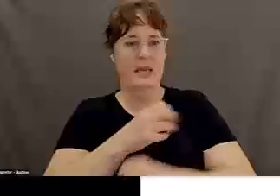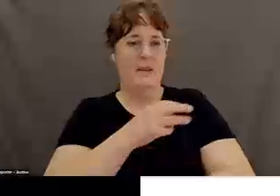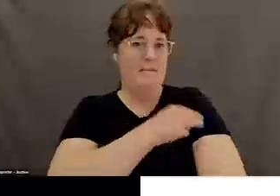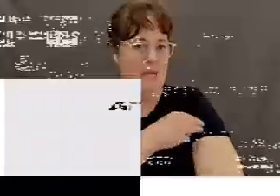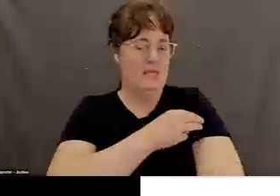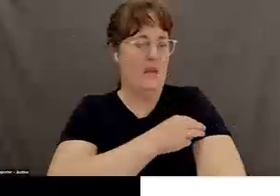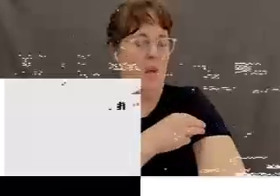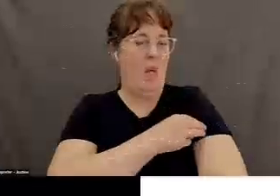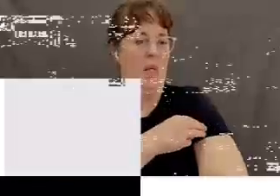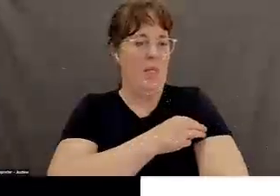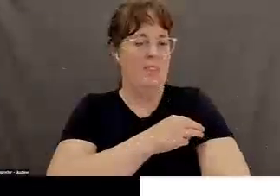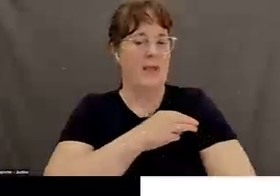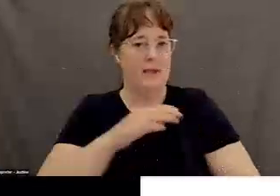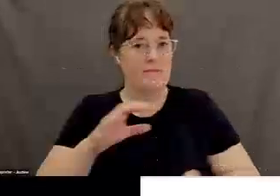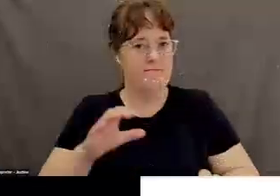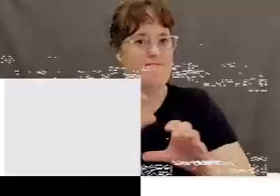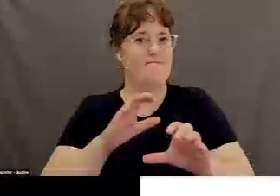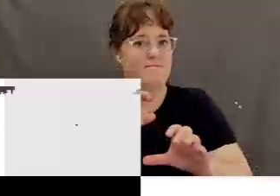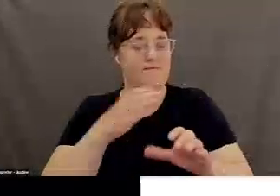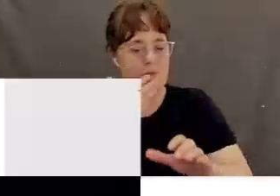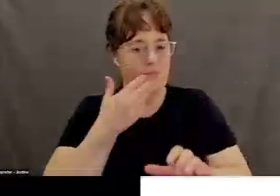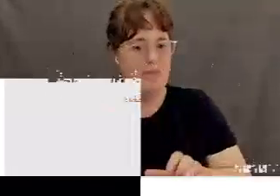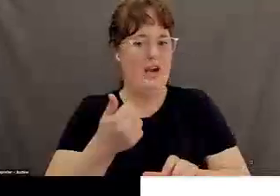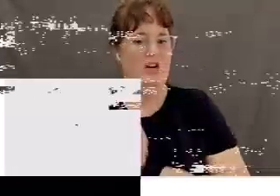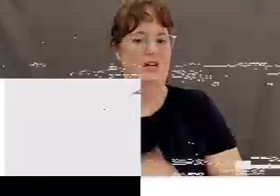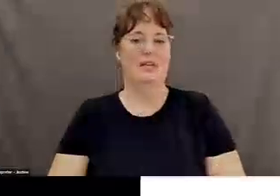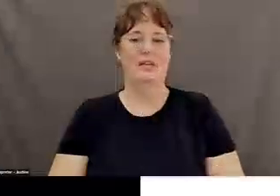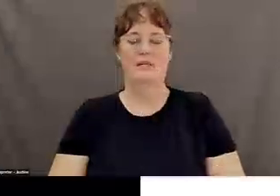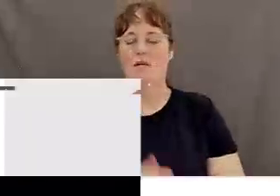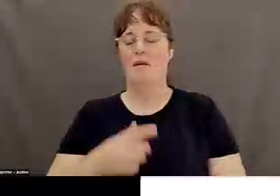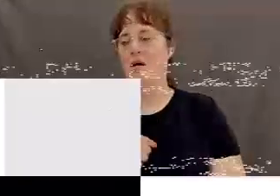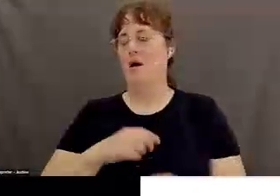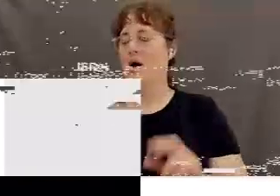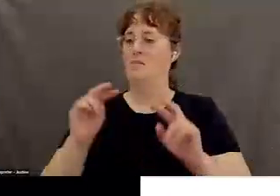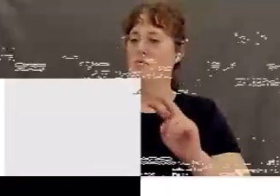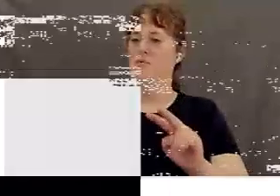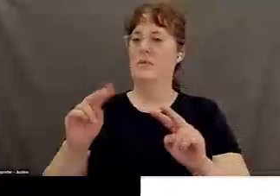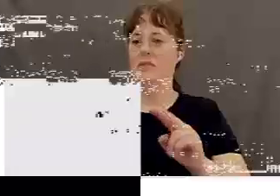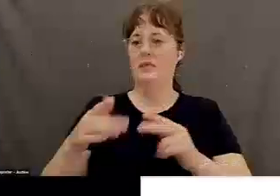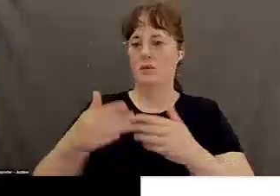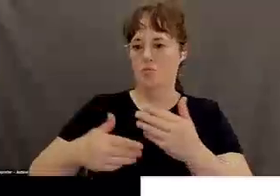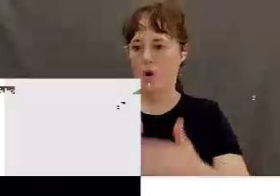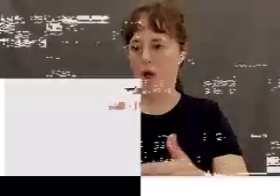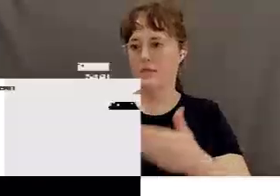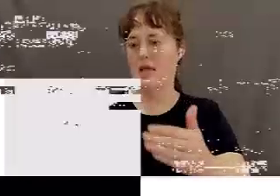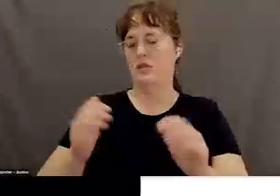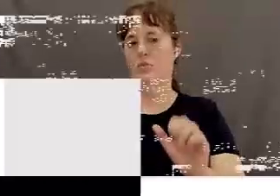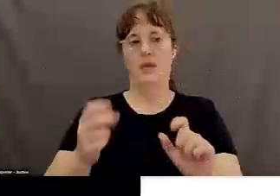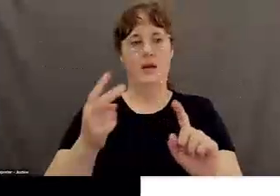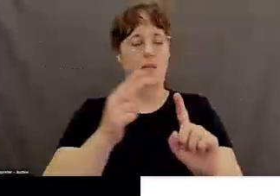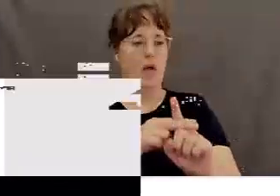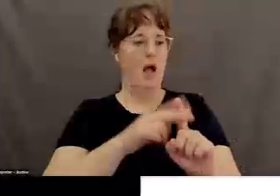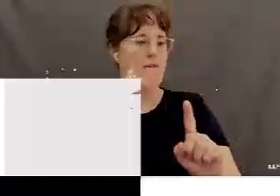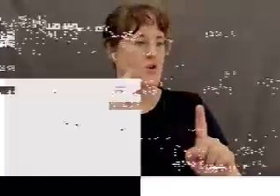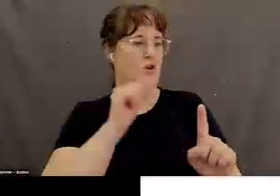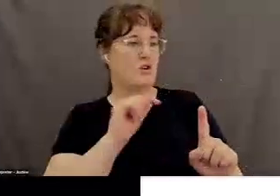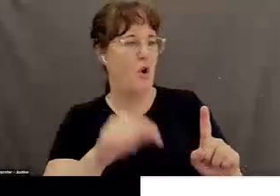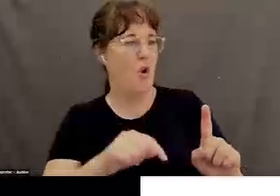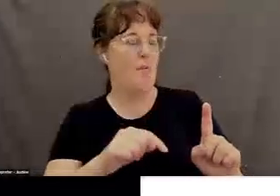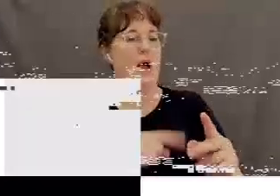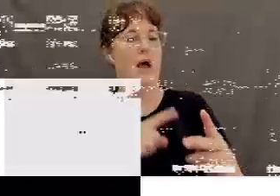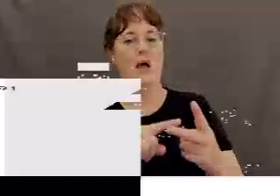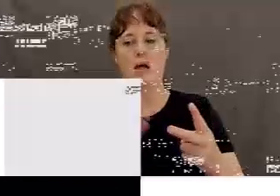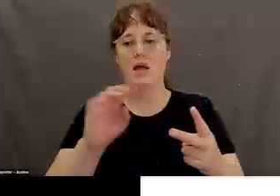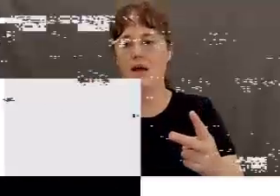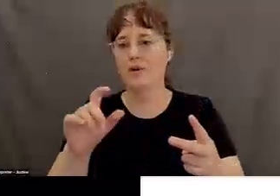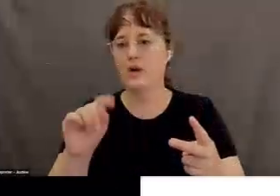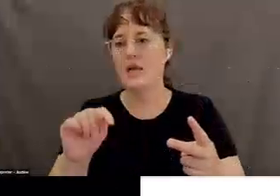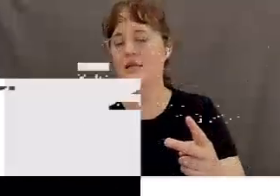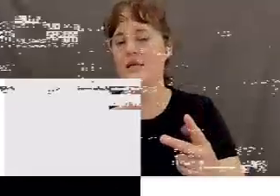Boardroom: And I'm really looking forward to this kind of process being able to be applied to Tacoma and Everett and Ballard and all of our other projects. If we can